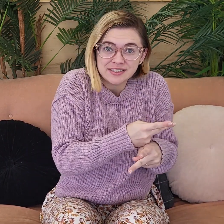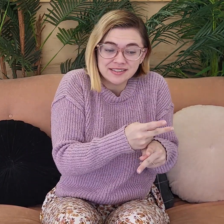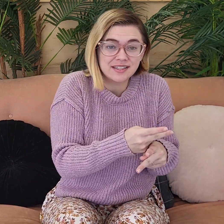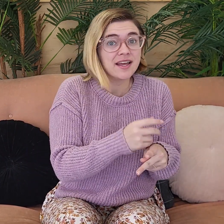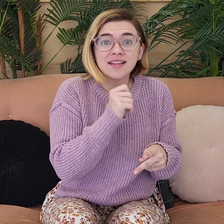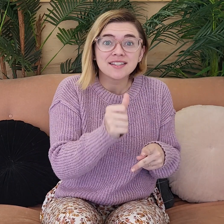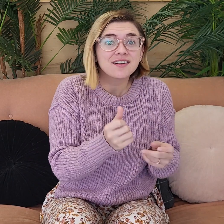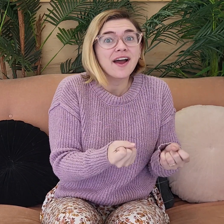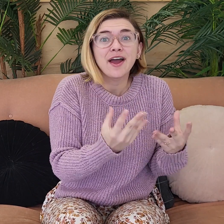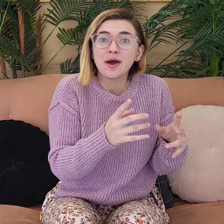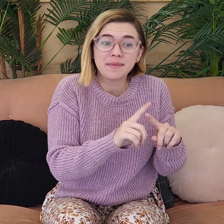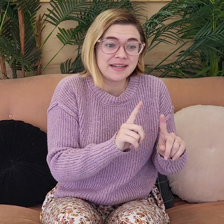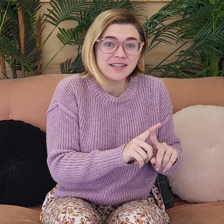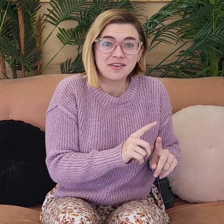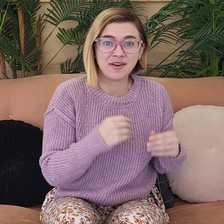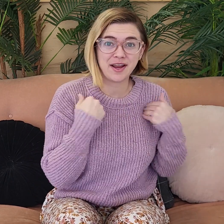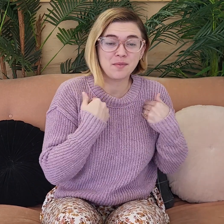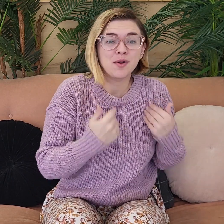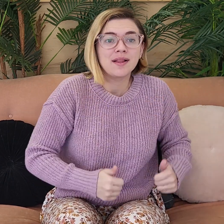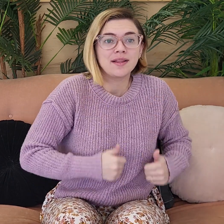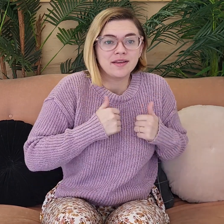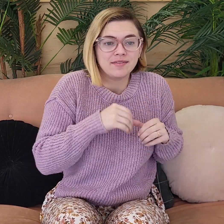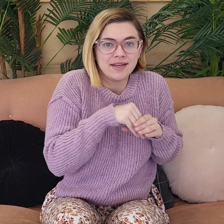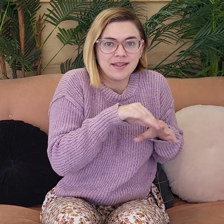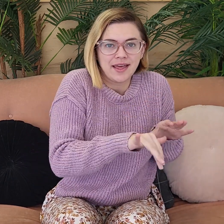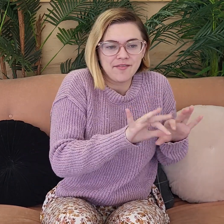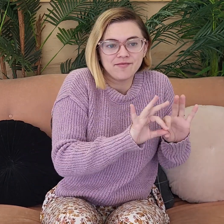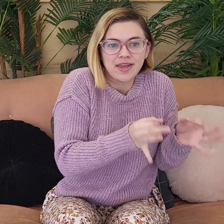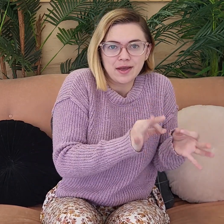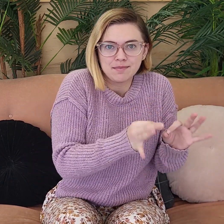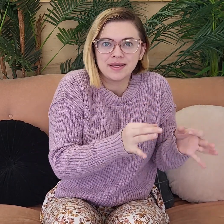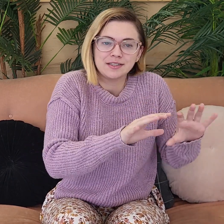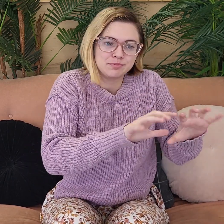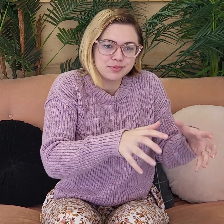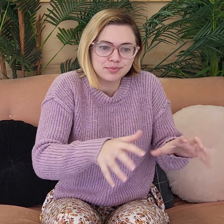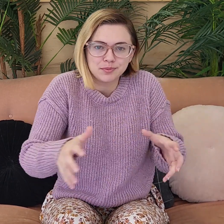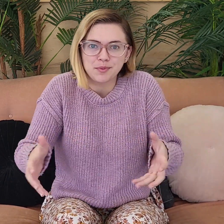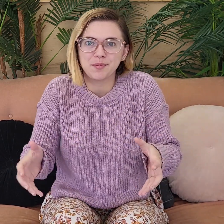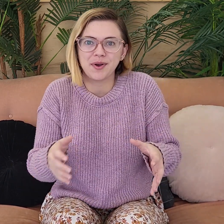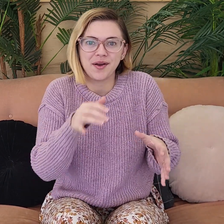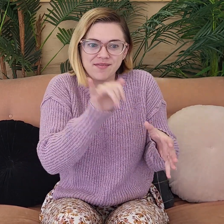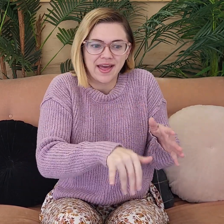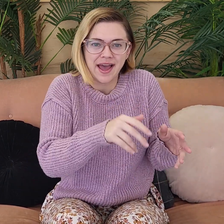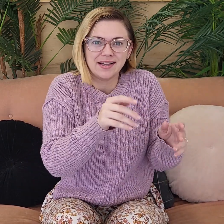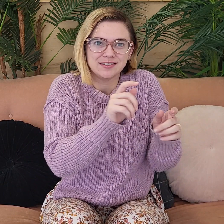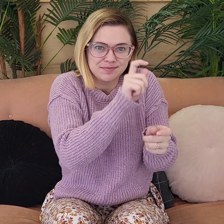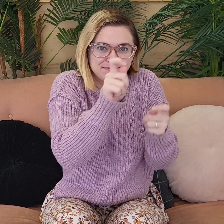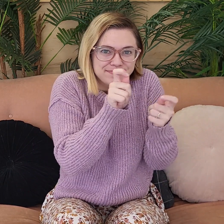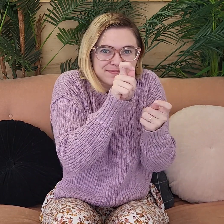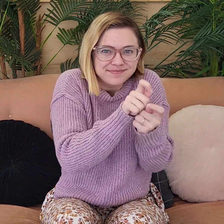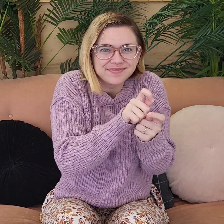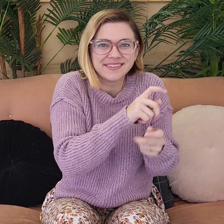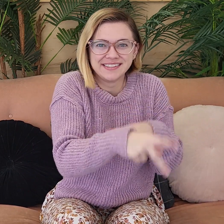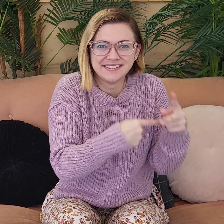that is only the species, that is not how many different animals live within that family or that category of that species